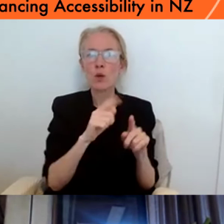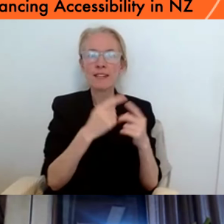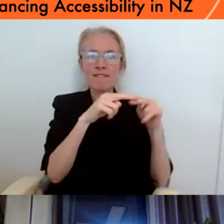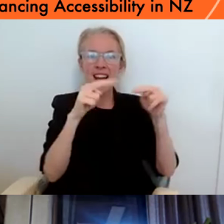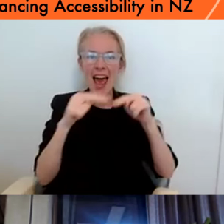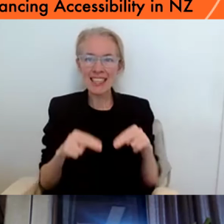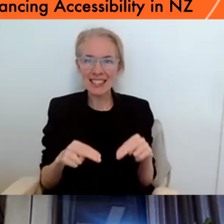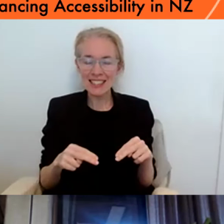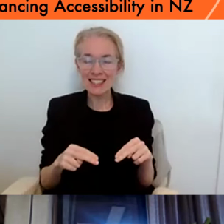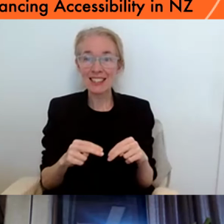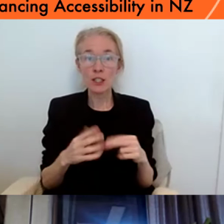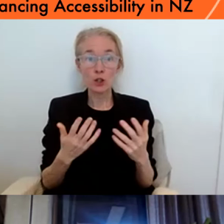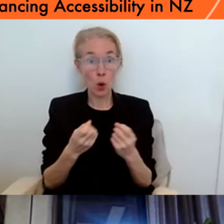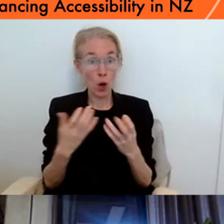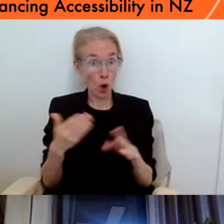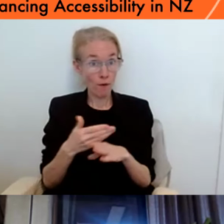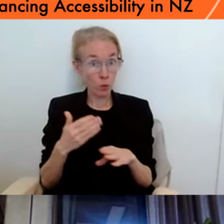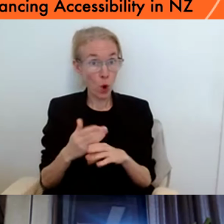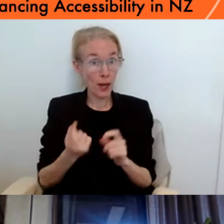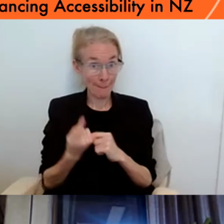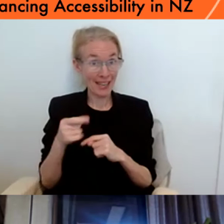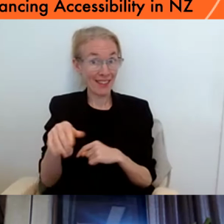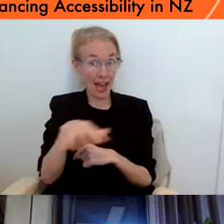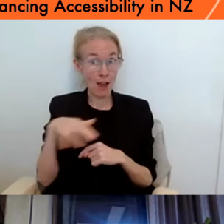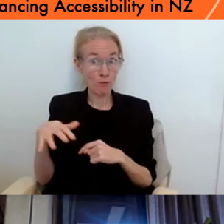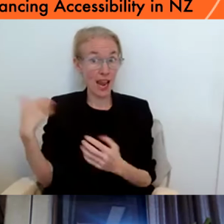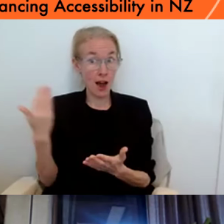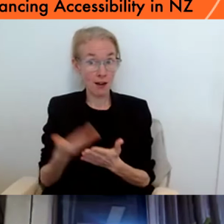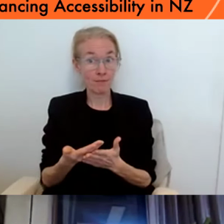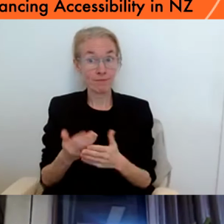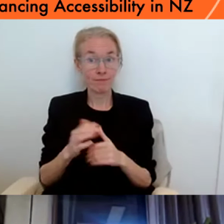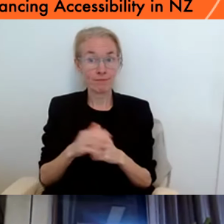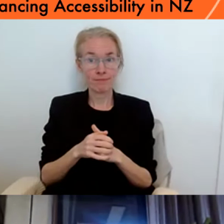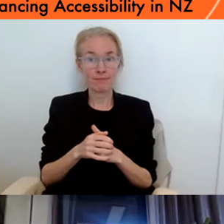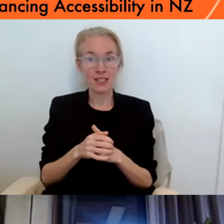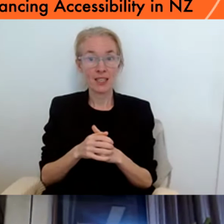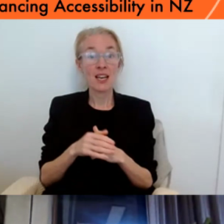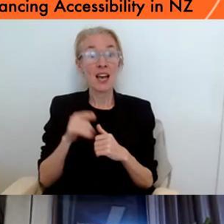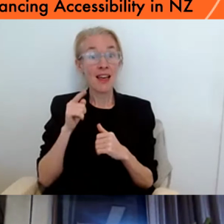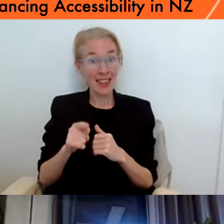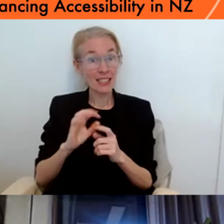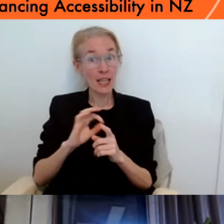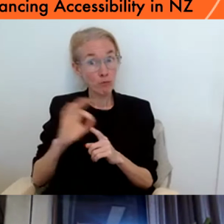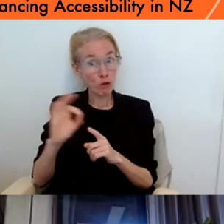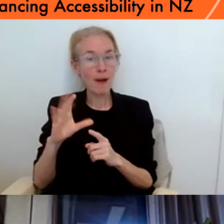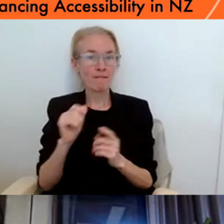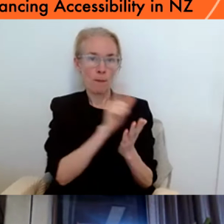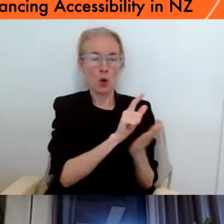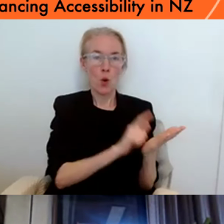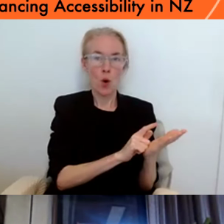great amount of work getting done in that space. And that's the legislation that's coming through from a FUD perspective, from a Lifemark perspective